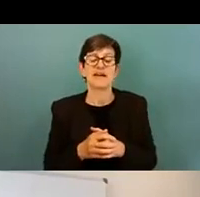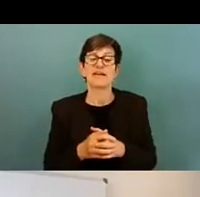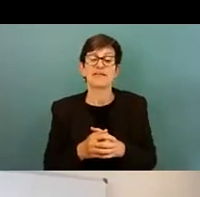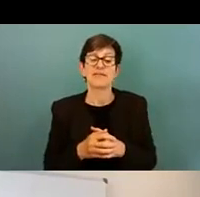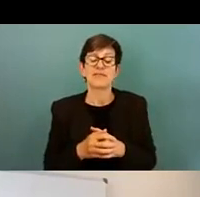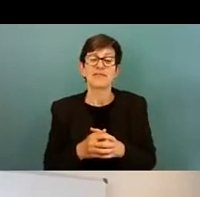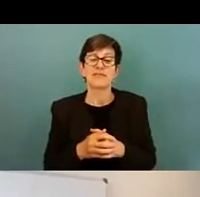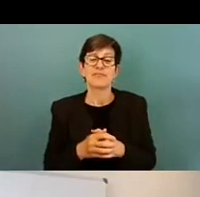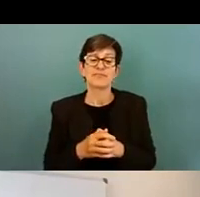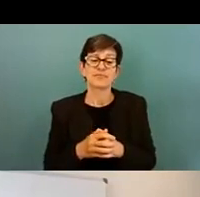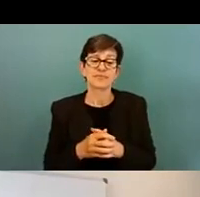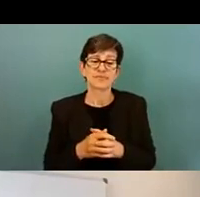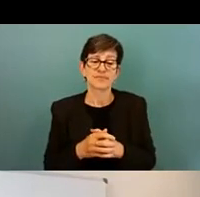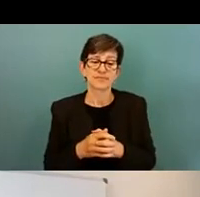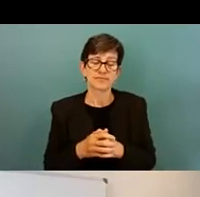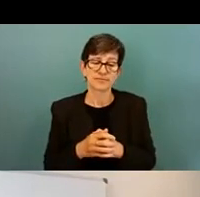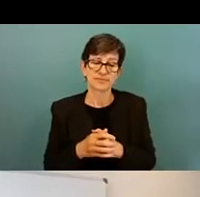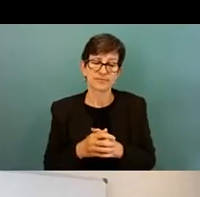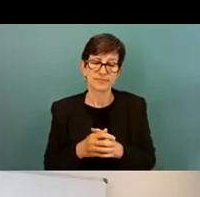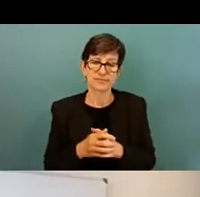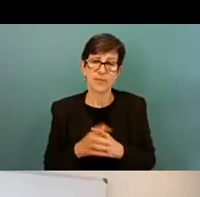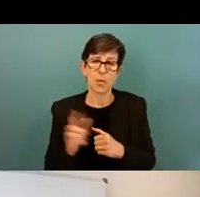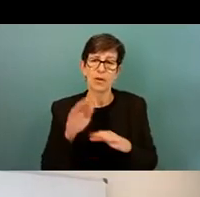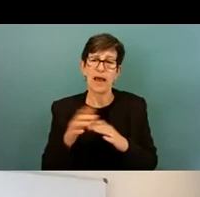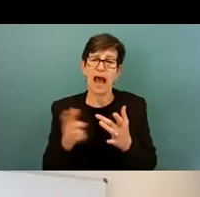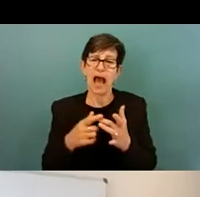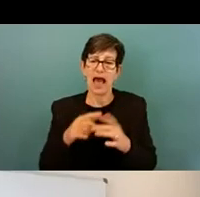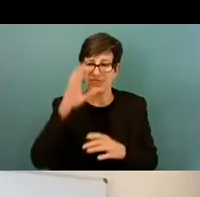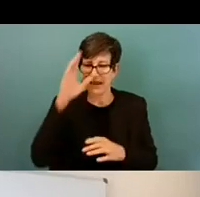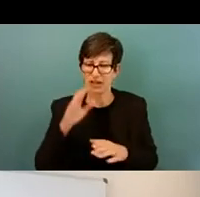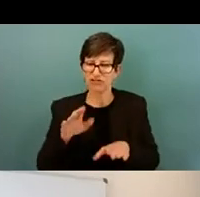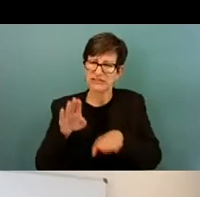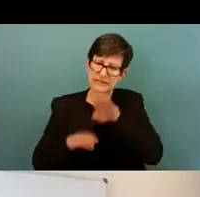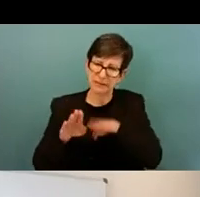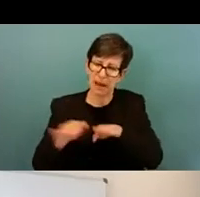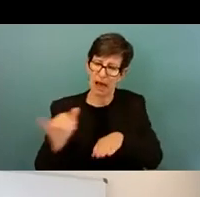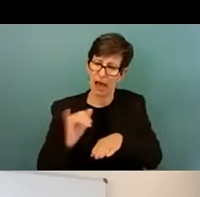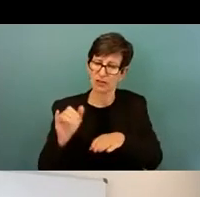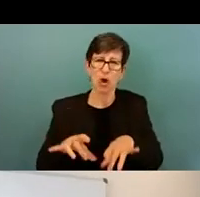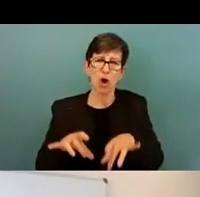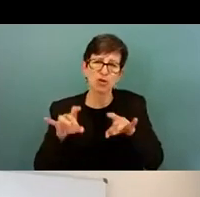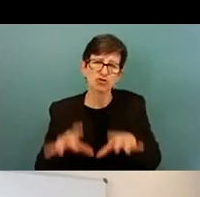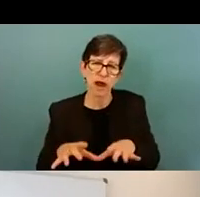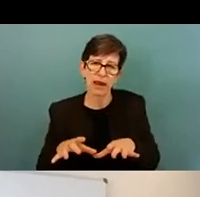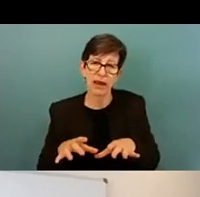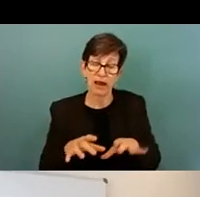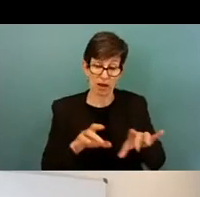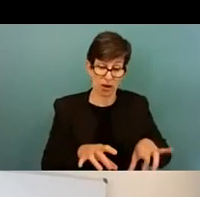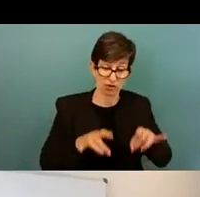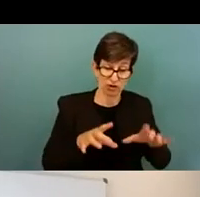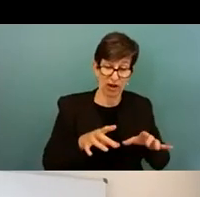now to think about a comparison to peer countries on that affordability dimension of the Index